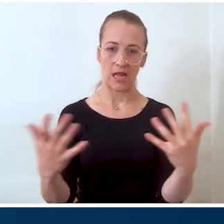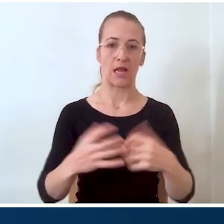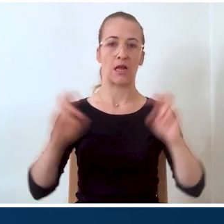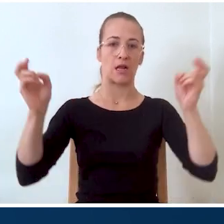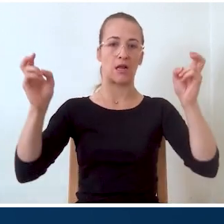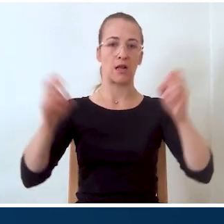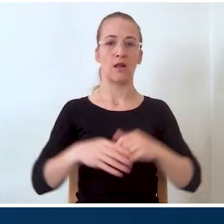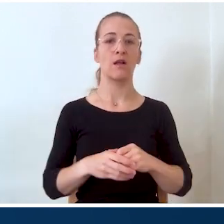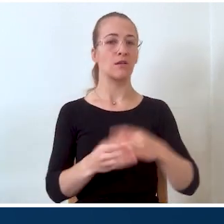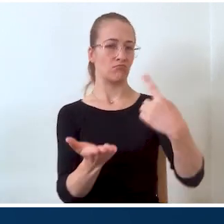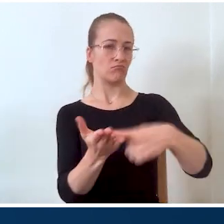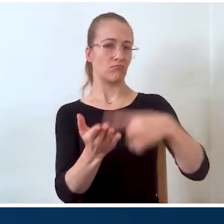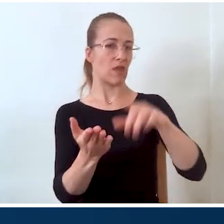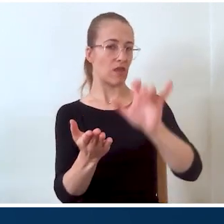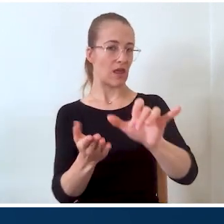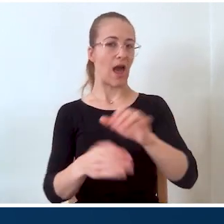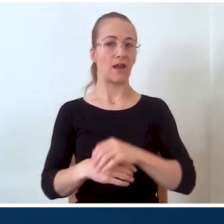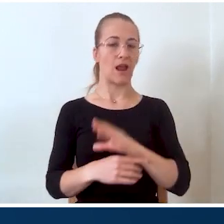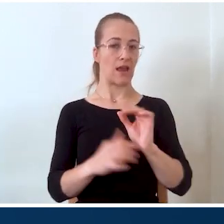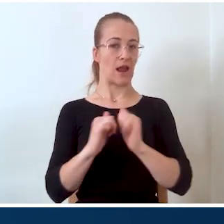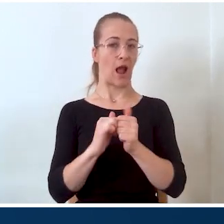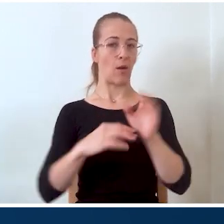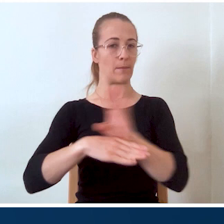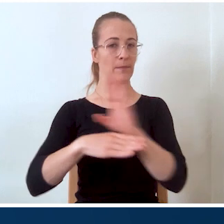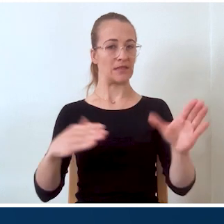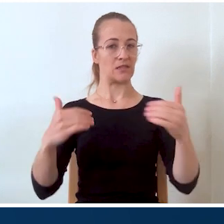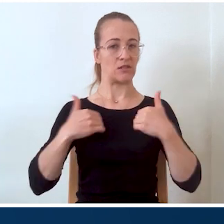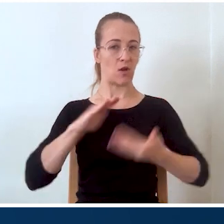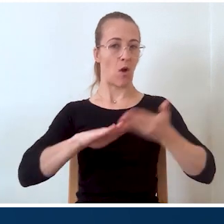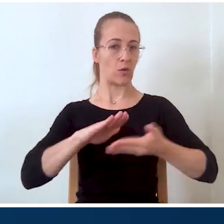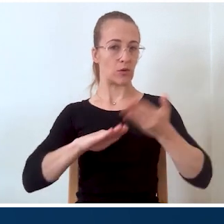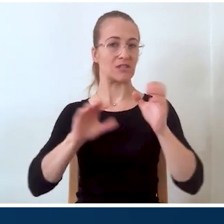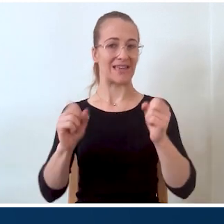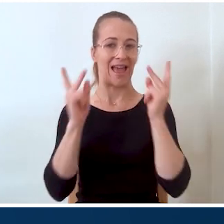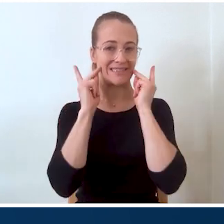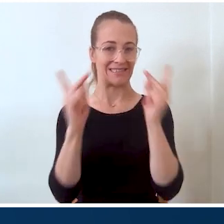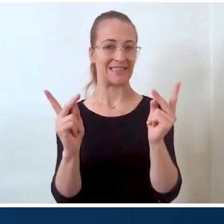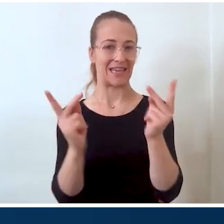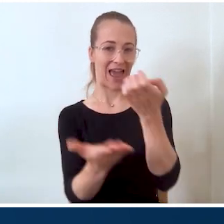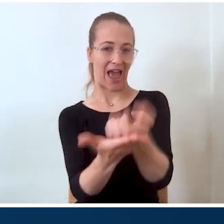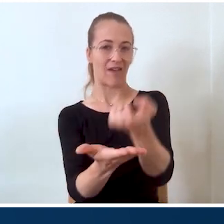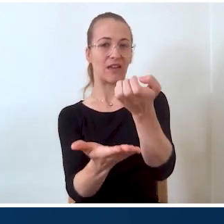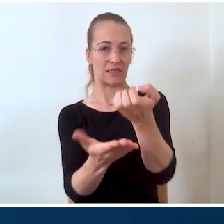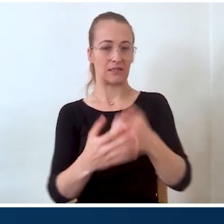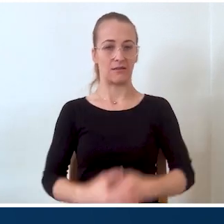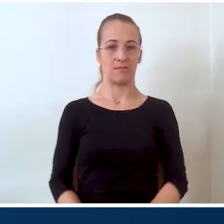Talk a little bit about that and how business owners would be able to see the evidence of this.